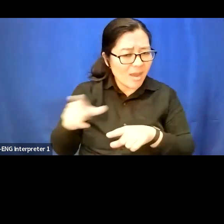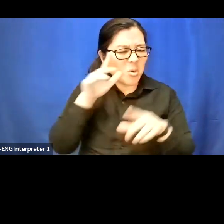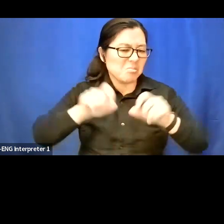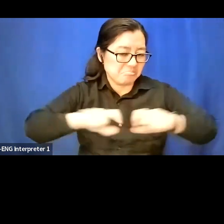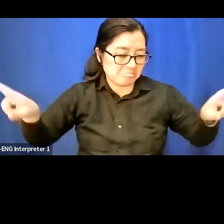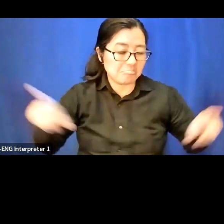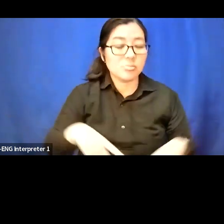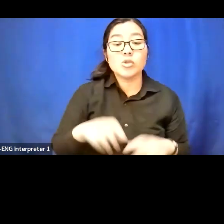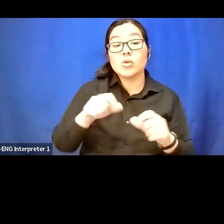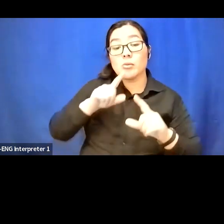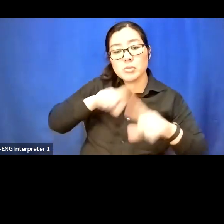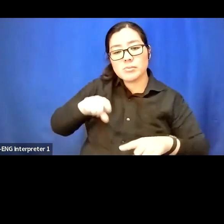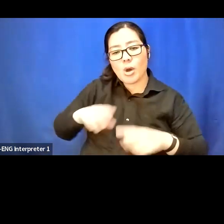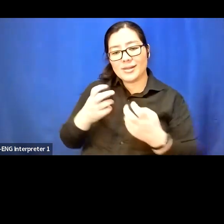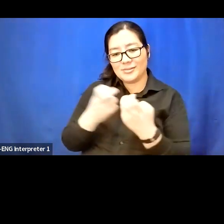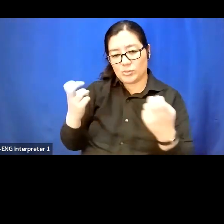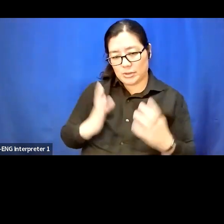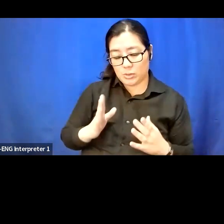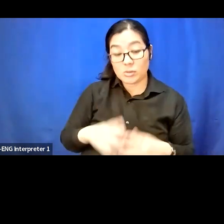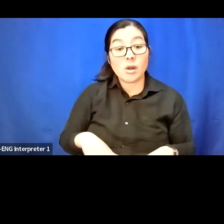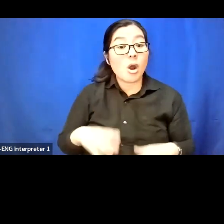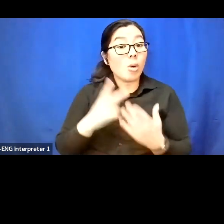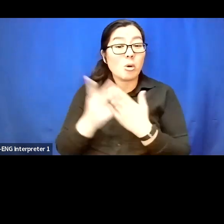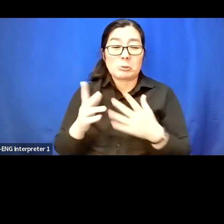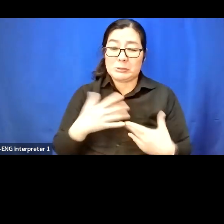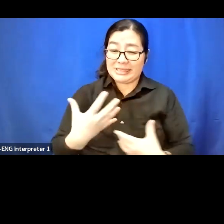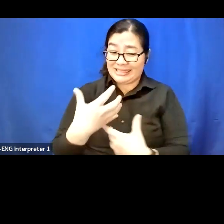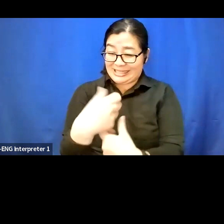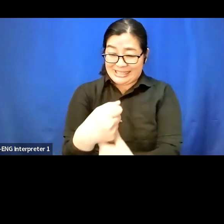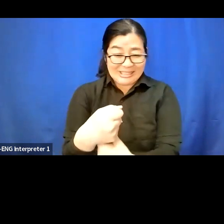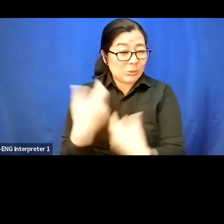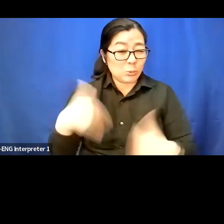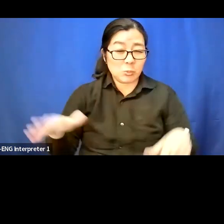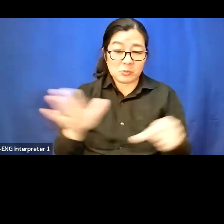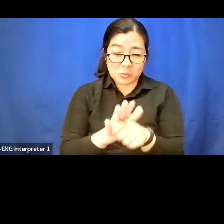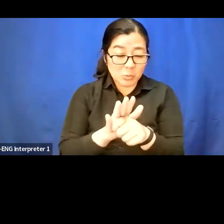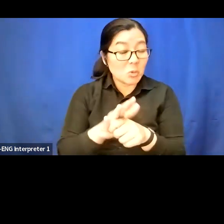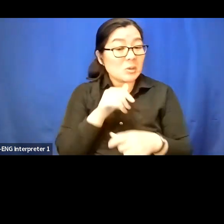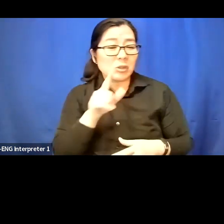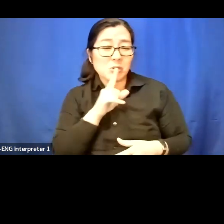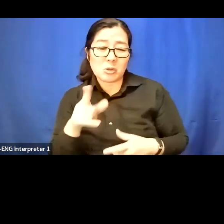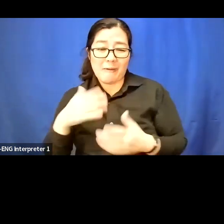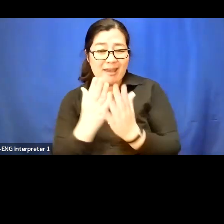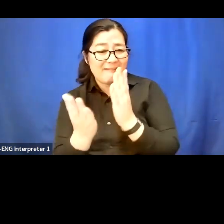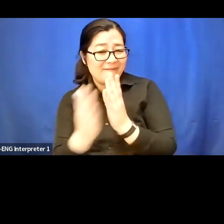Our program is pretty tight today, so we're not sure that we'll be able to answer any questions posed in the Q and A, but we'll definitely share